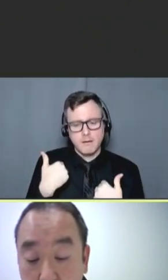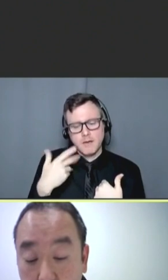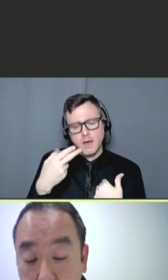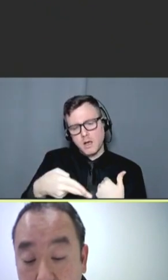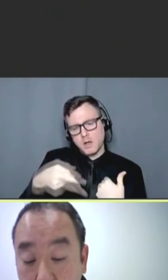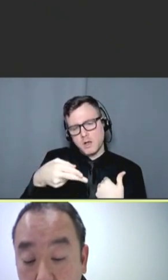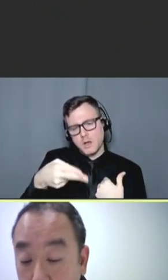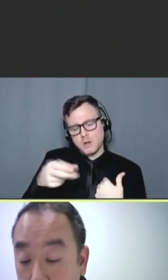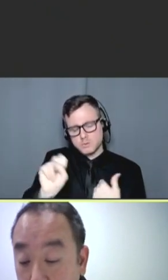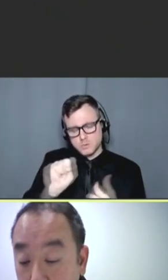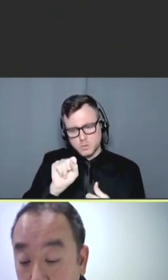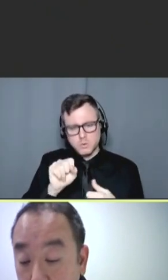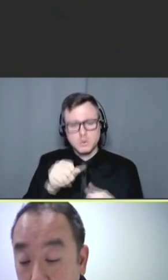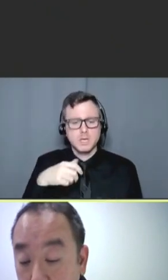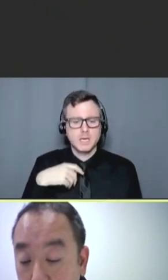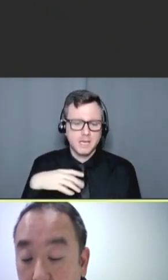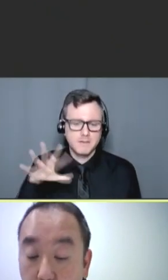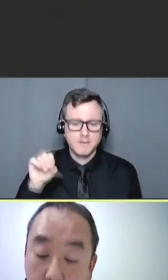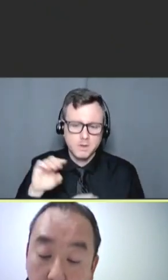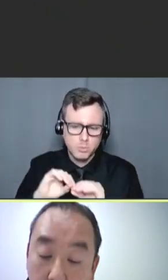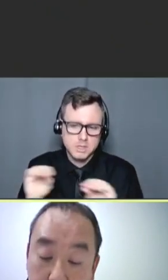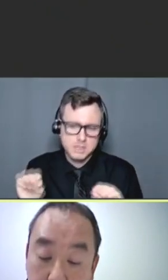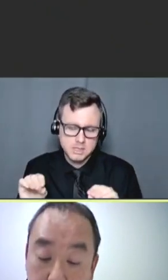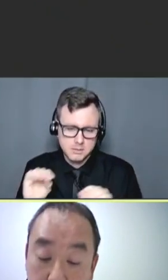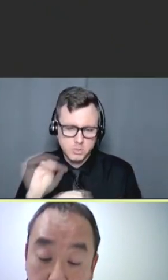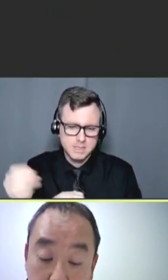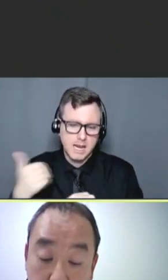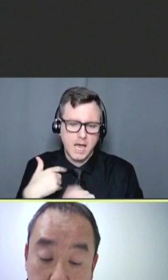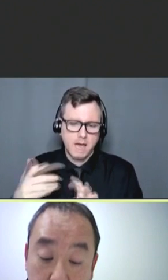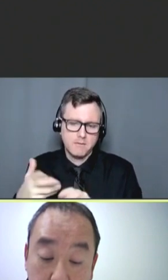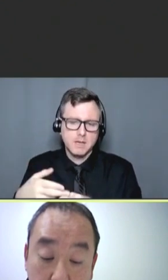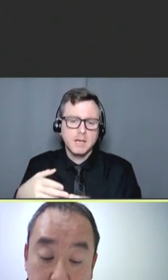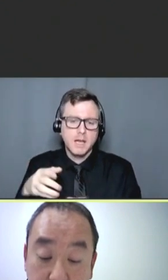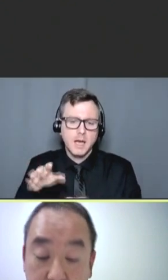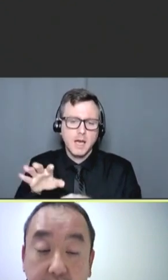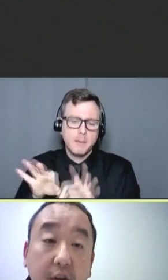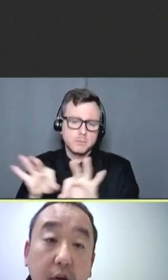percent hold a bachelors or higher degree. We are a walk-in community and we charge small businesses